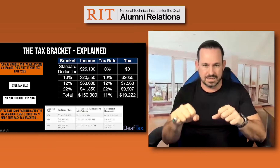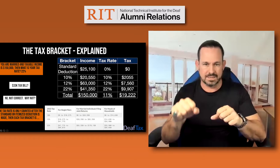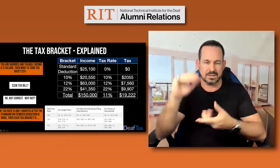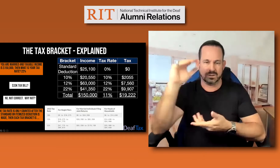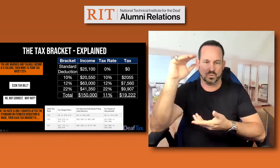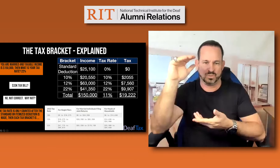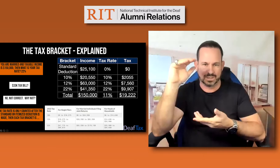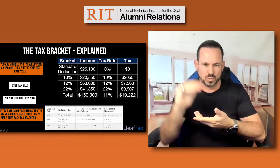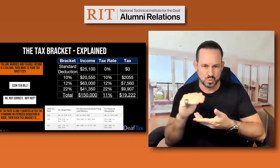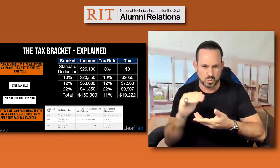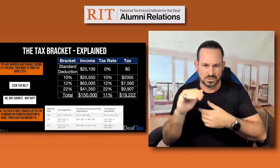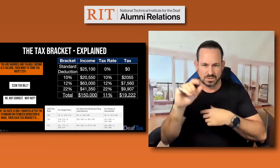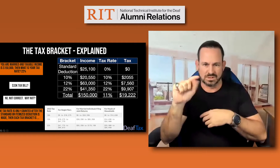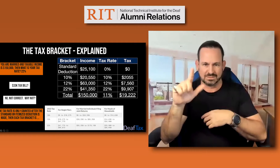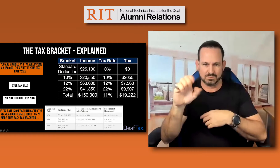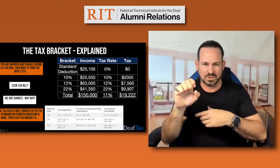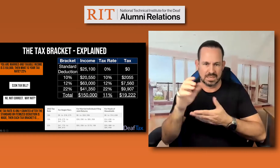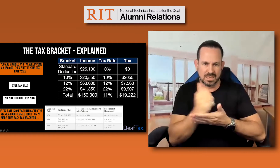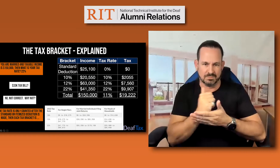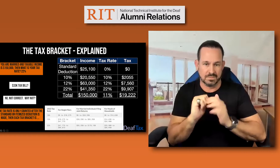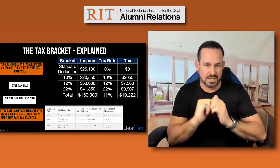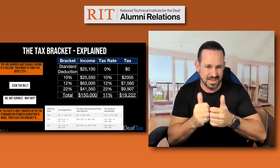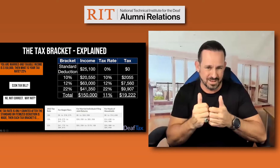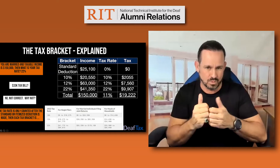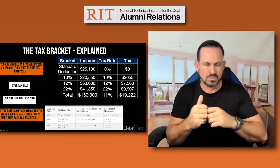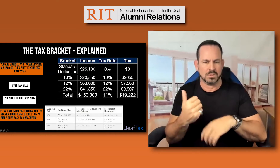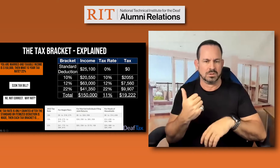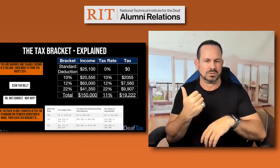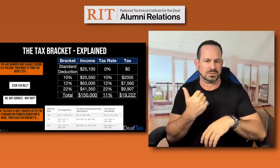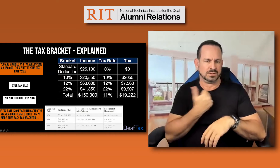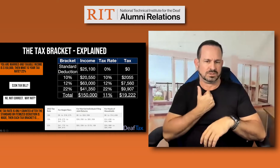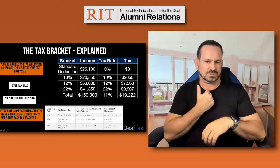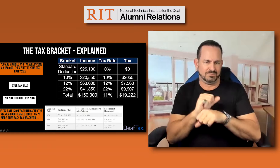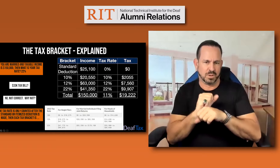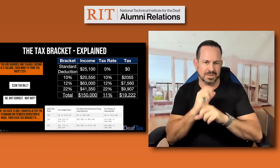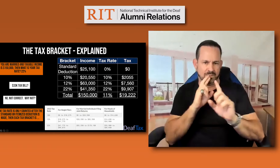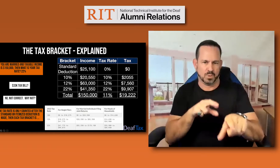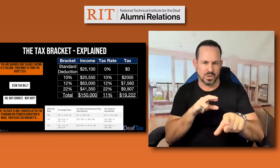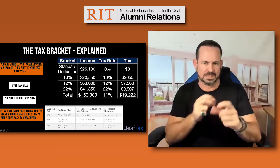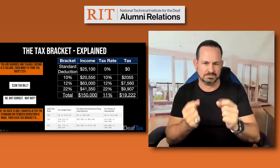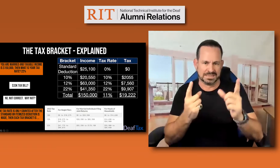and you can use the 1099 to help reduce your taxes.